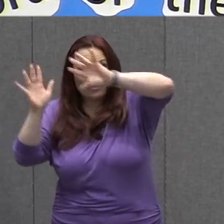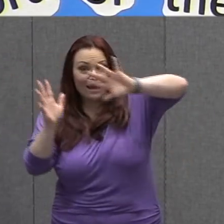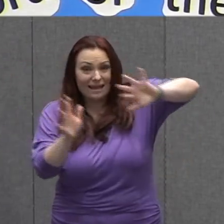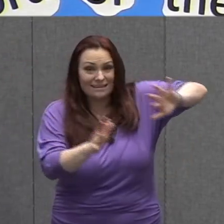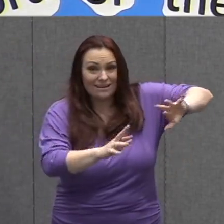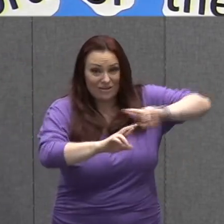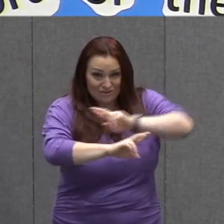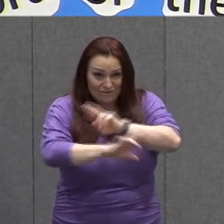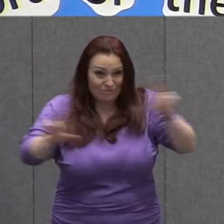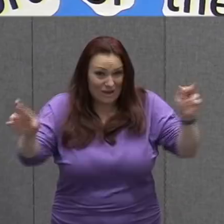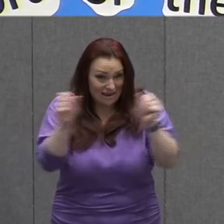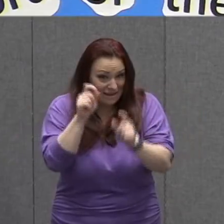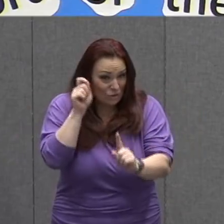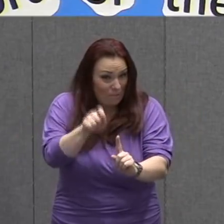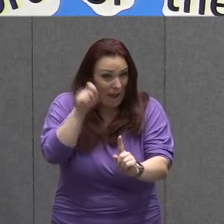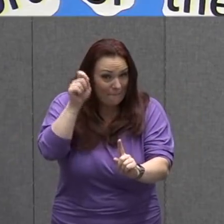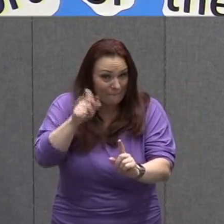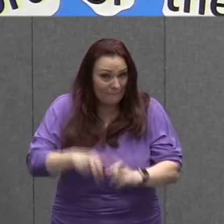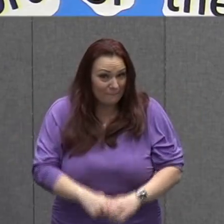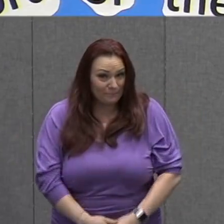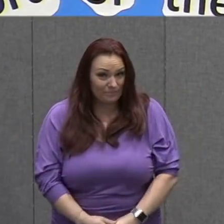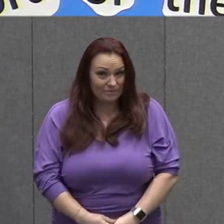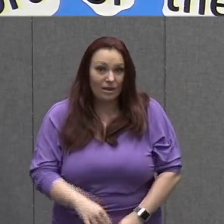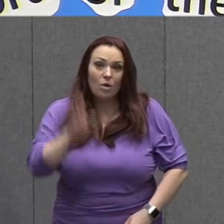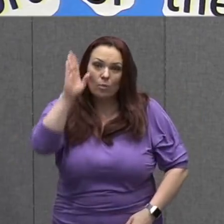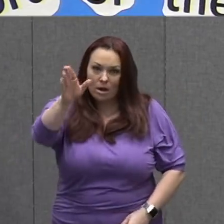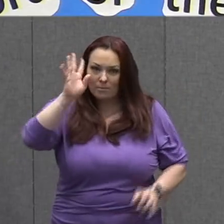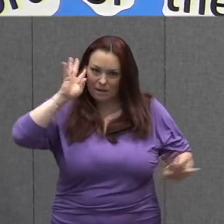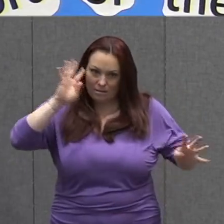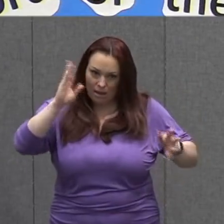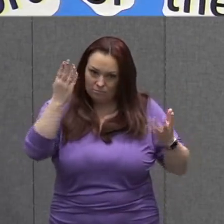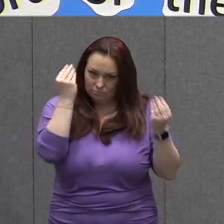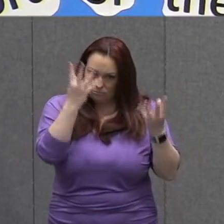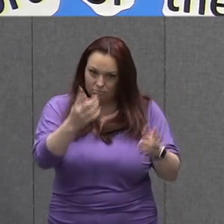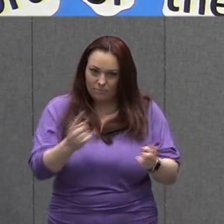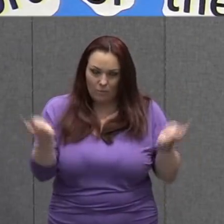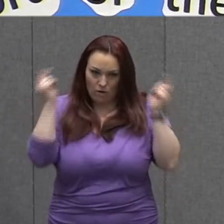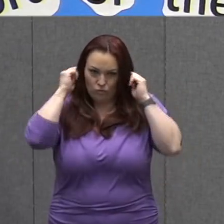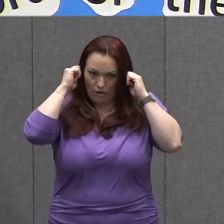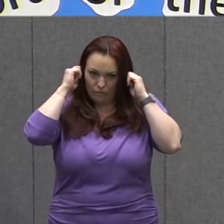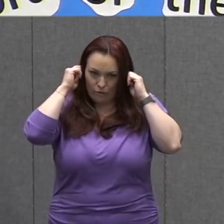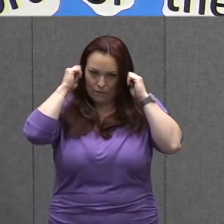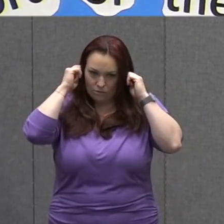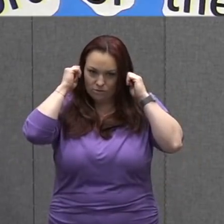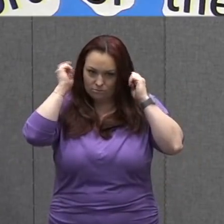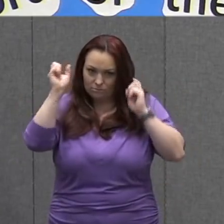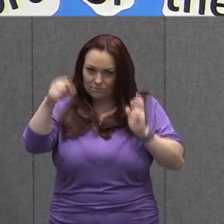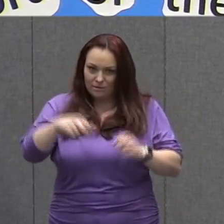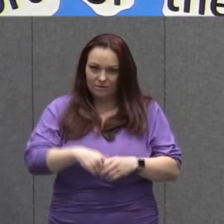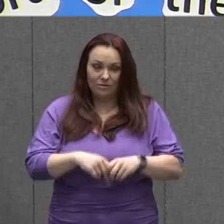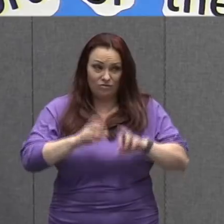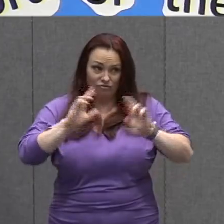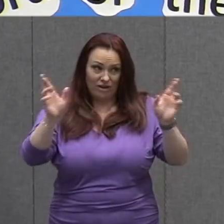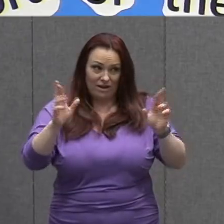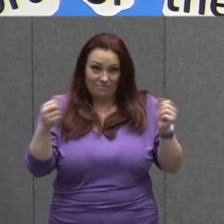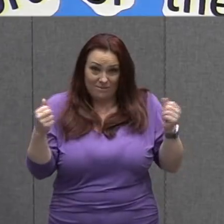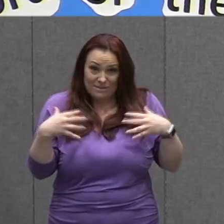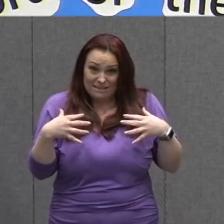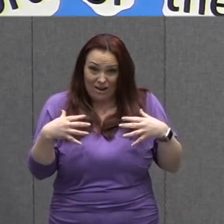Are you ready to pop the balloon? It's gonna be a little loud. You might want to cover your ears. I'm kind of scared. Ready?